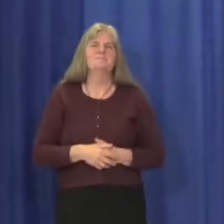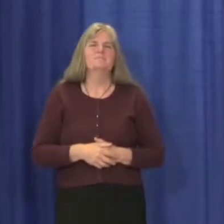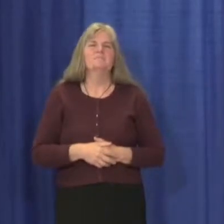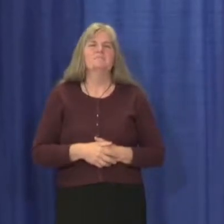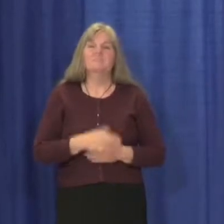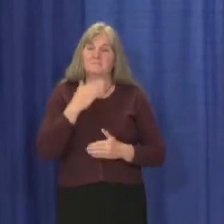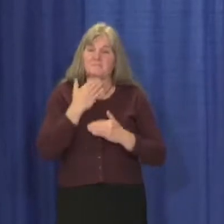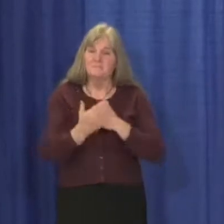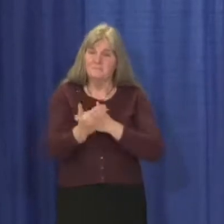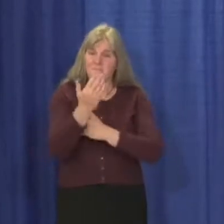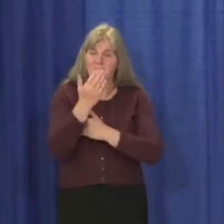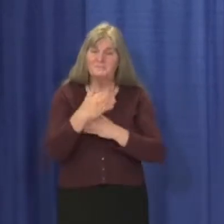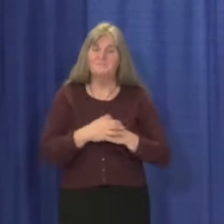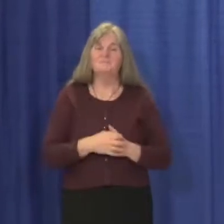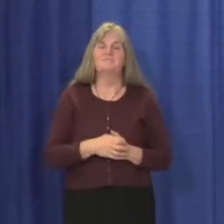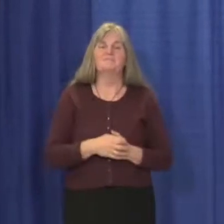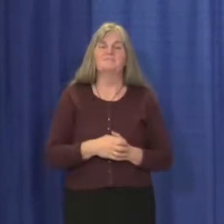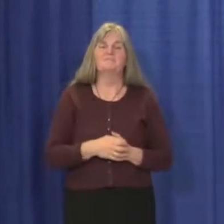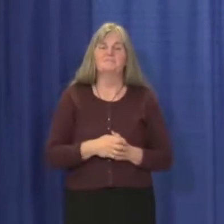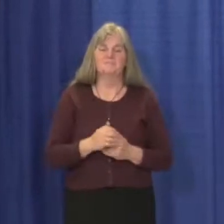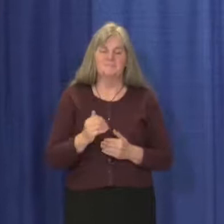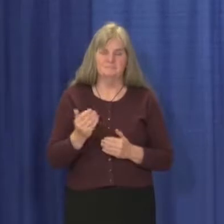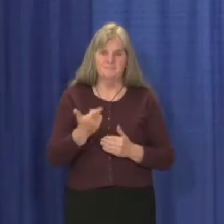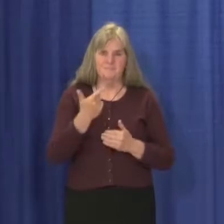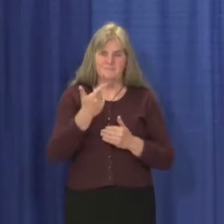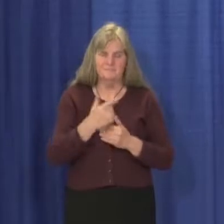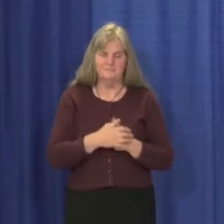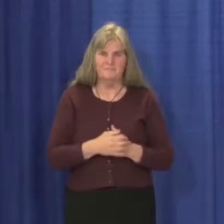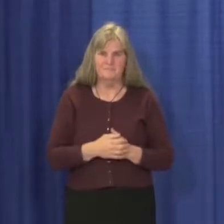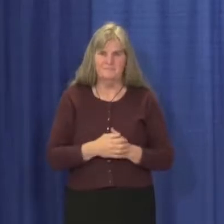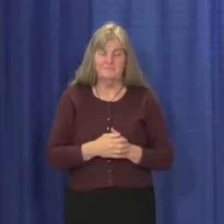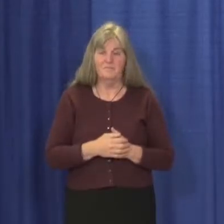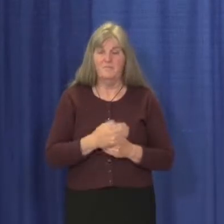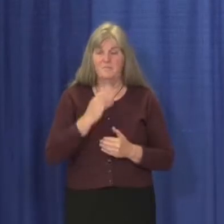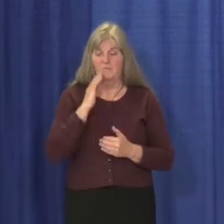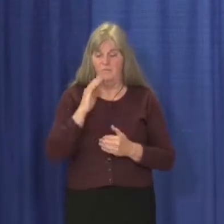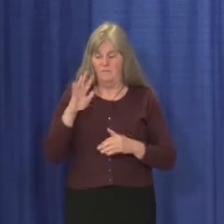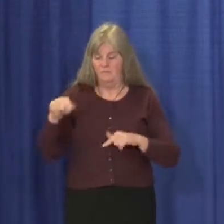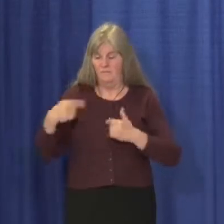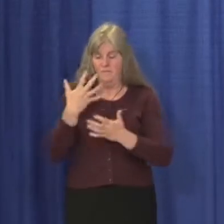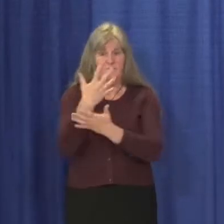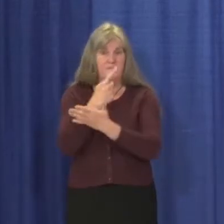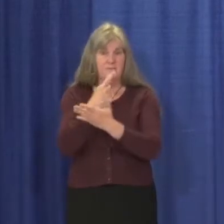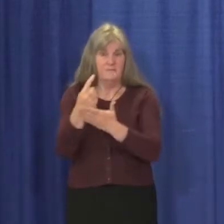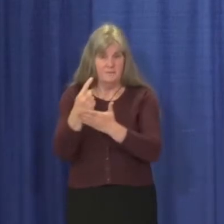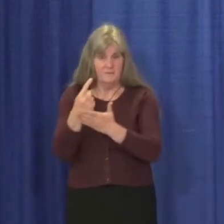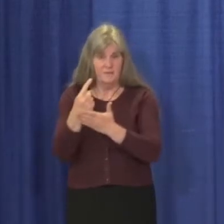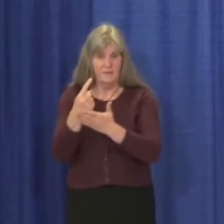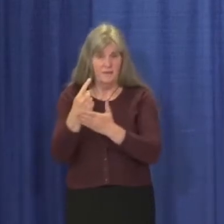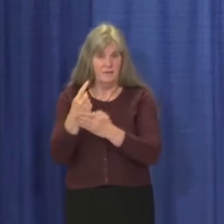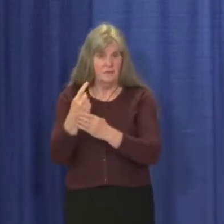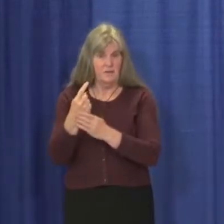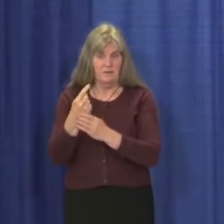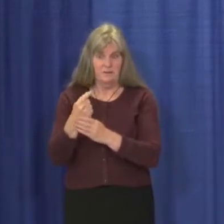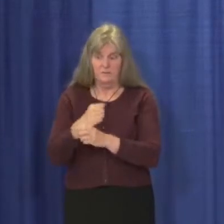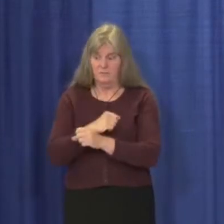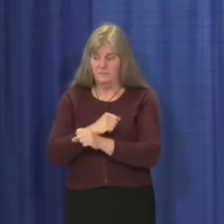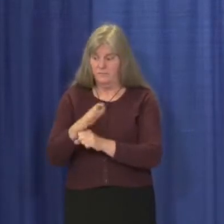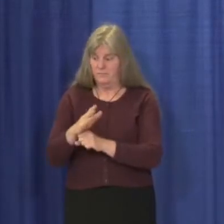Good morning. In just five weeks as we were hit with a violent wave of